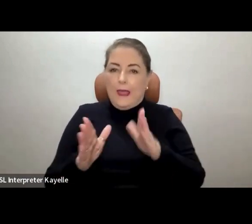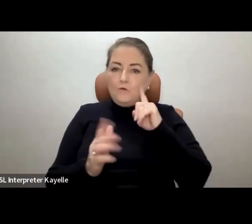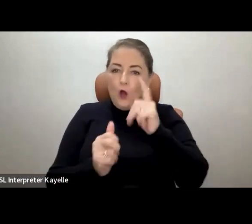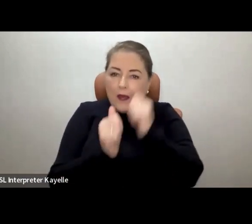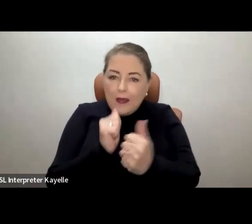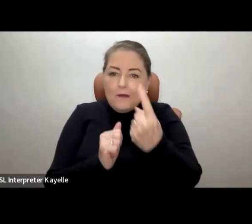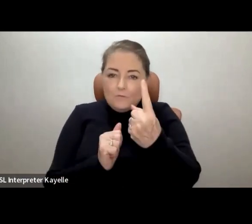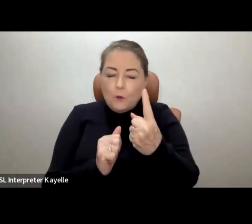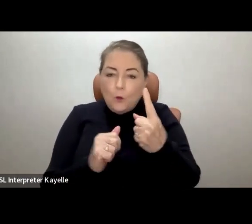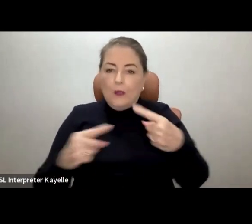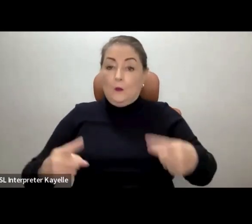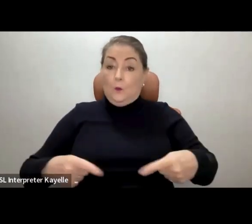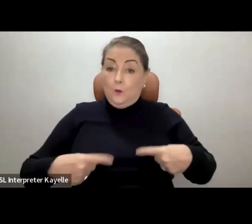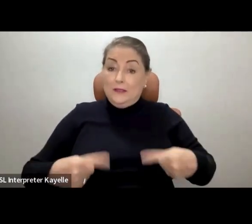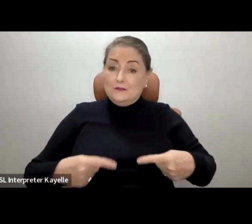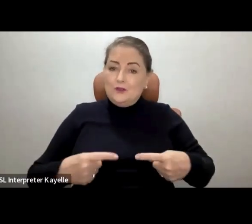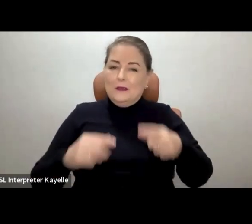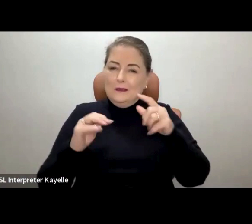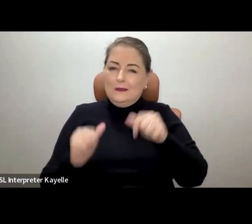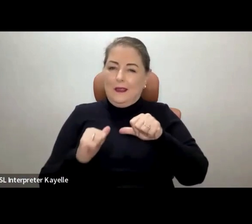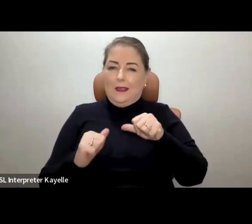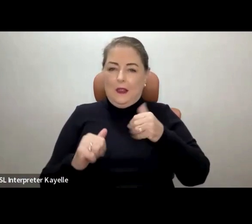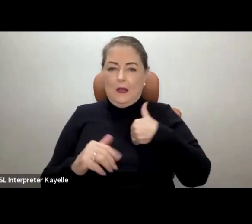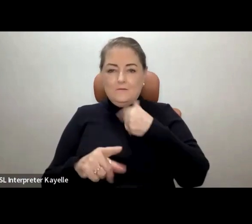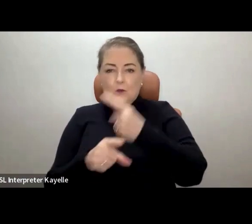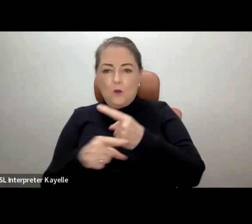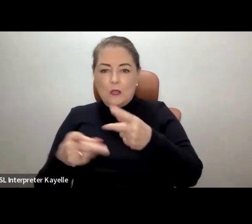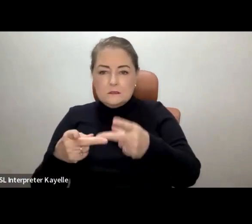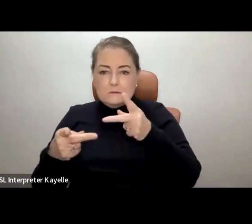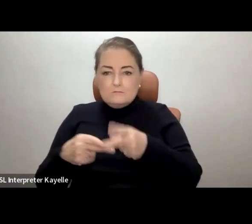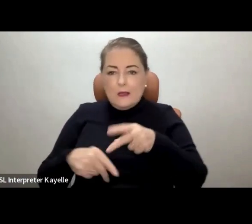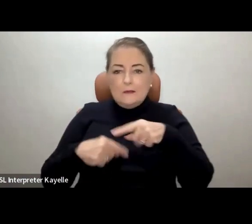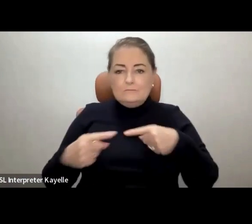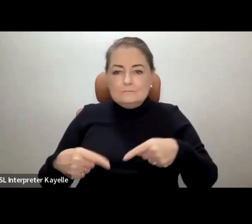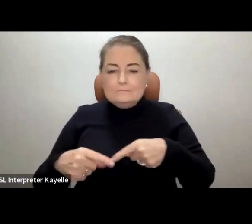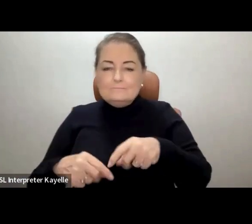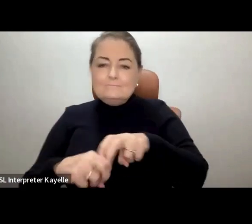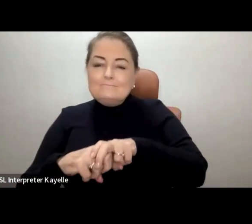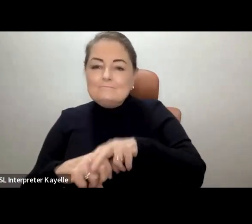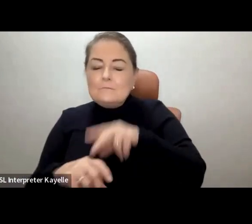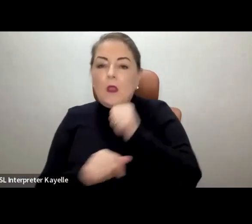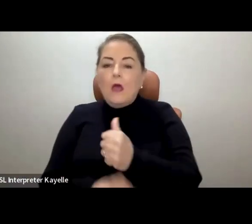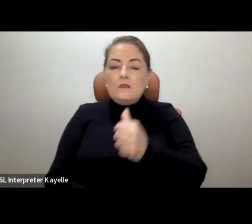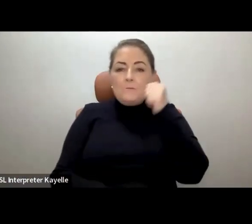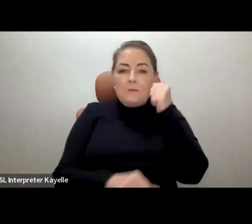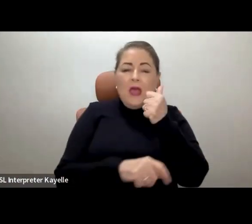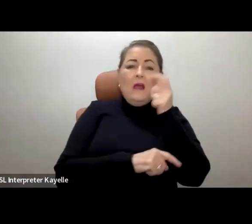wheelchair to have the right kind of space. And it's not just again, in the back or on the side or in a special row that